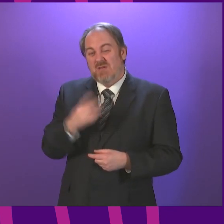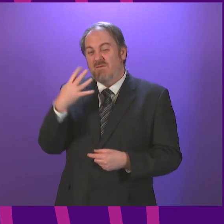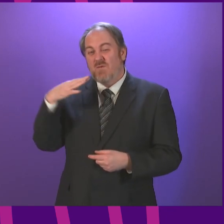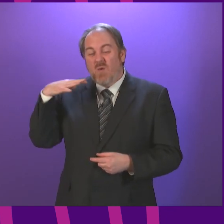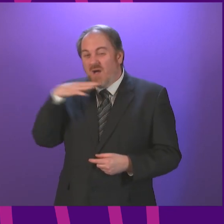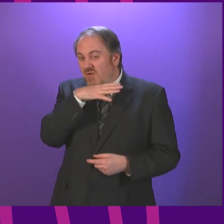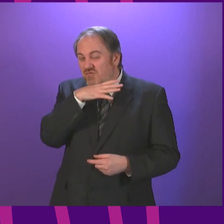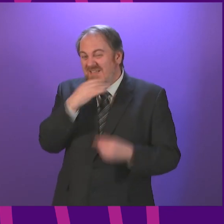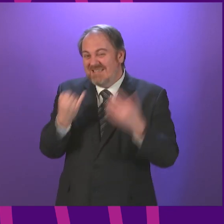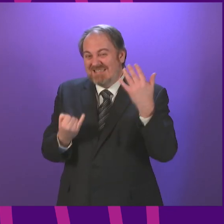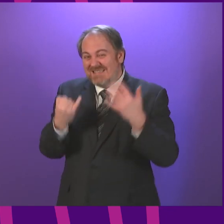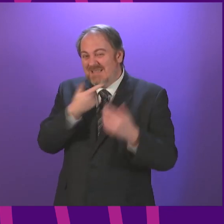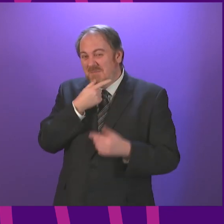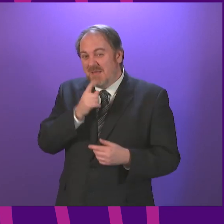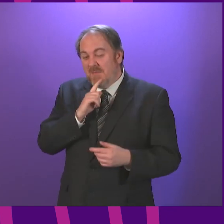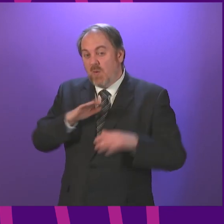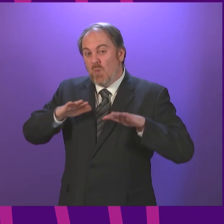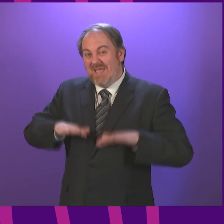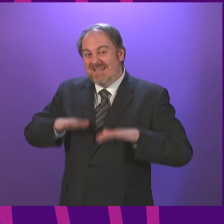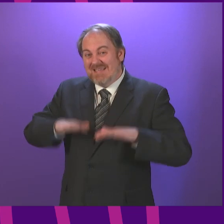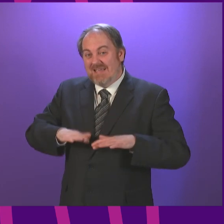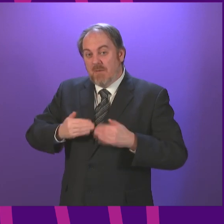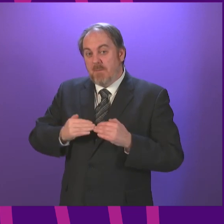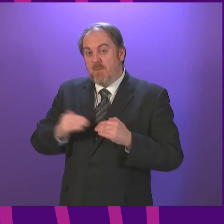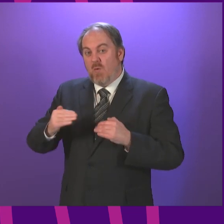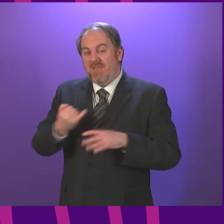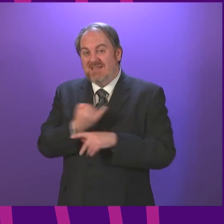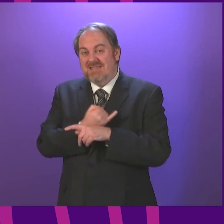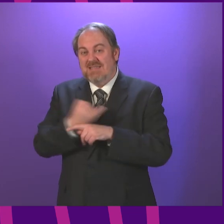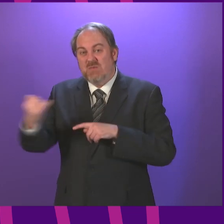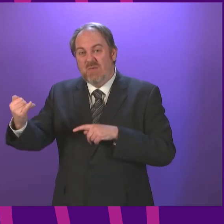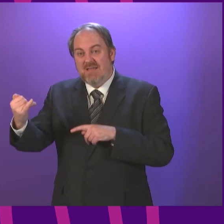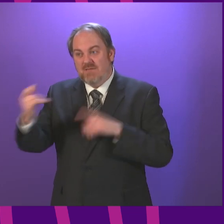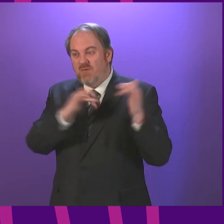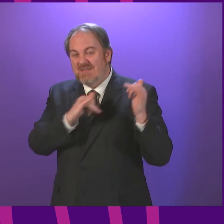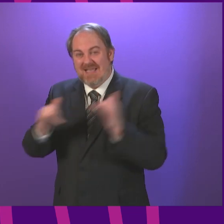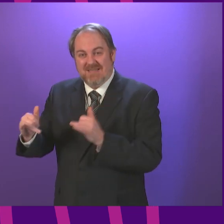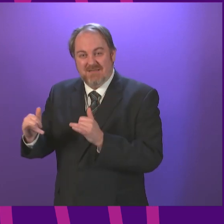than six weeks for such a test. The analysis shows that the figure has more than doubled